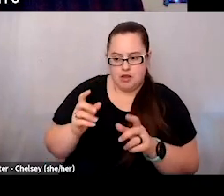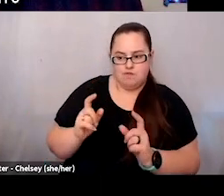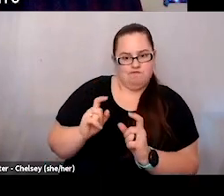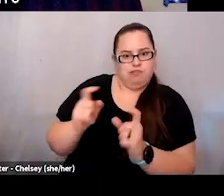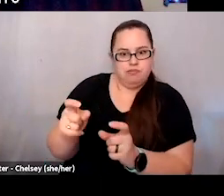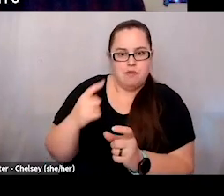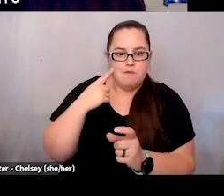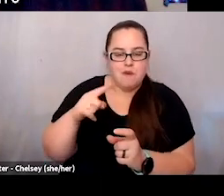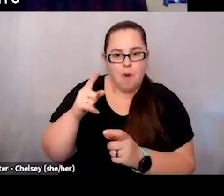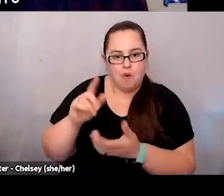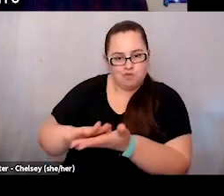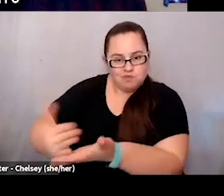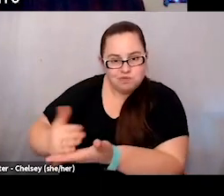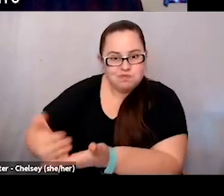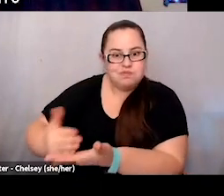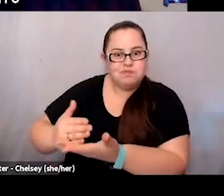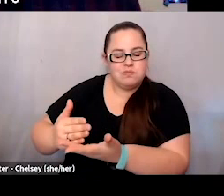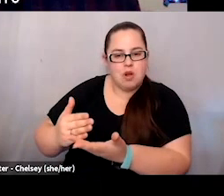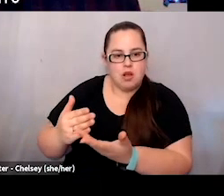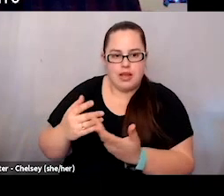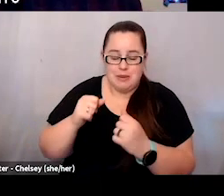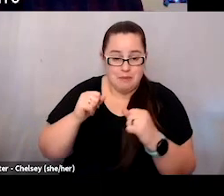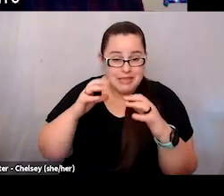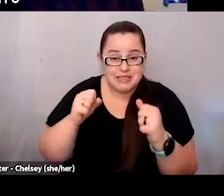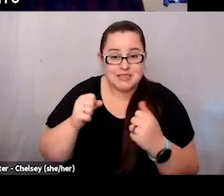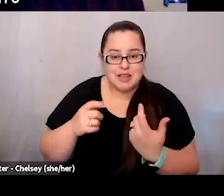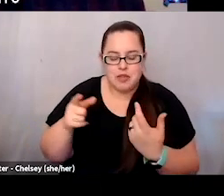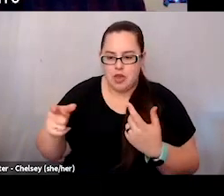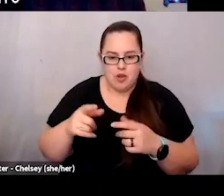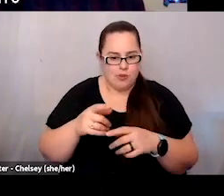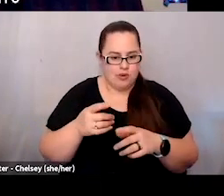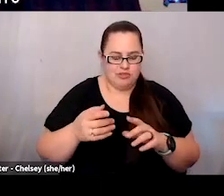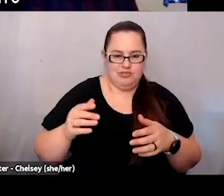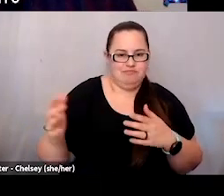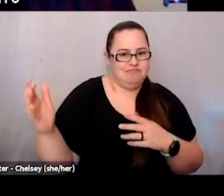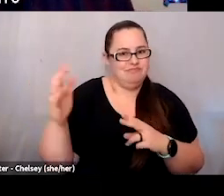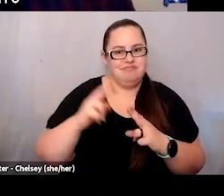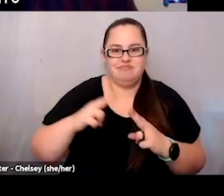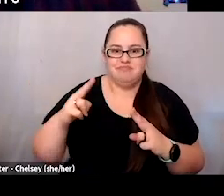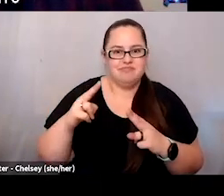Absolutely amazing. They're your premier plant breeders. In this, this goes completely